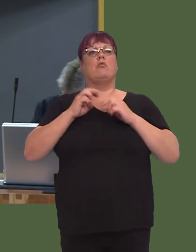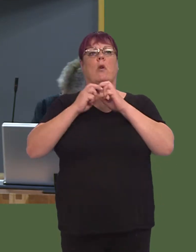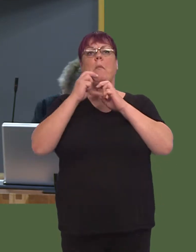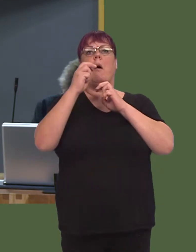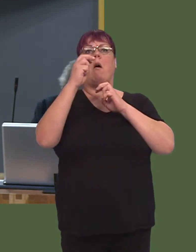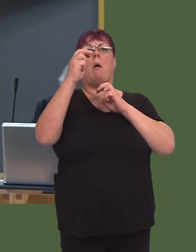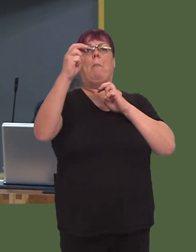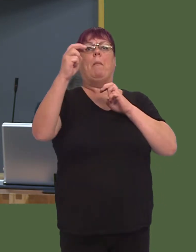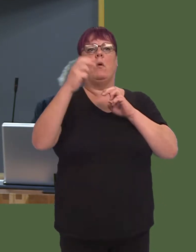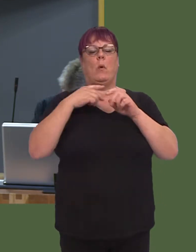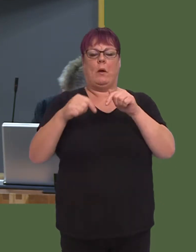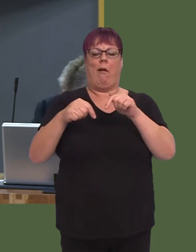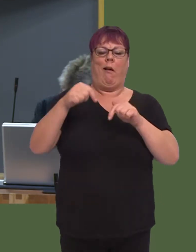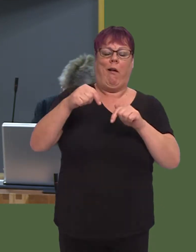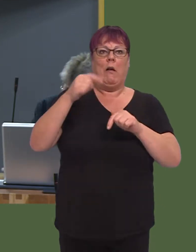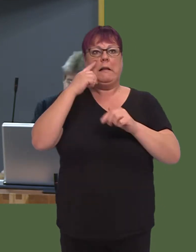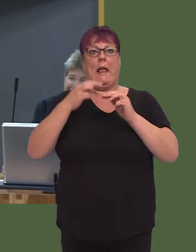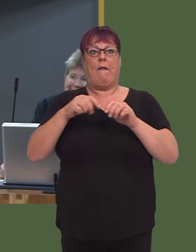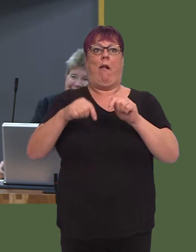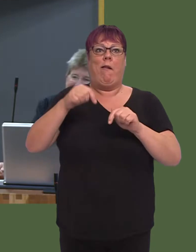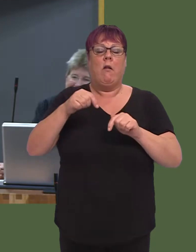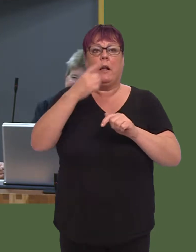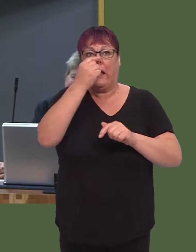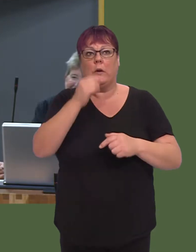standing on one leg when it bumped at the end, to see whether you could remain on one